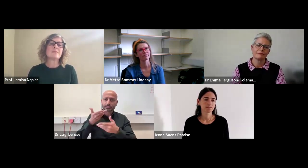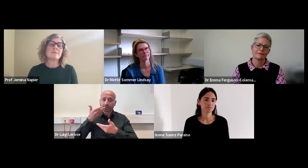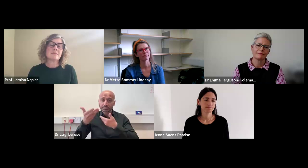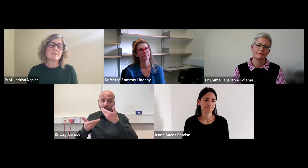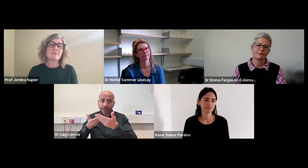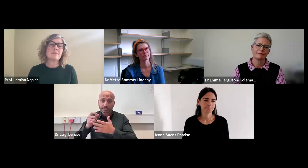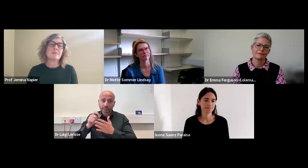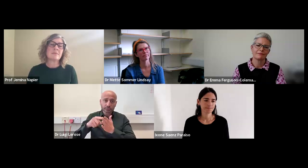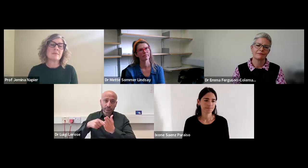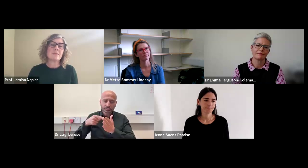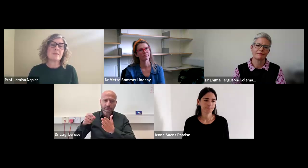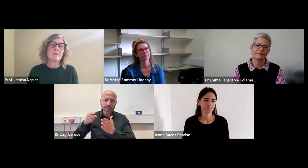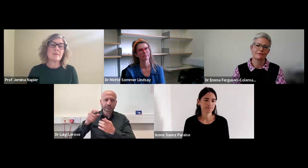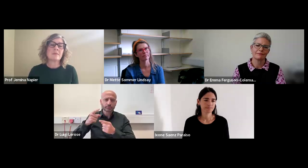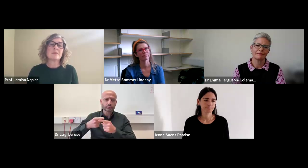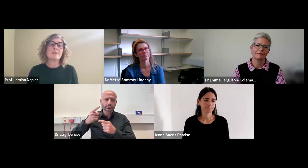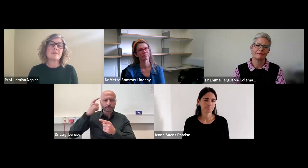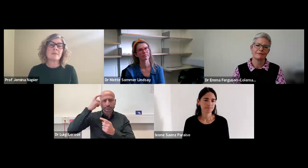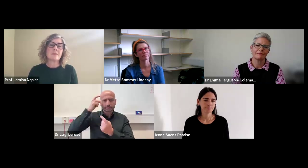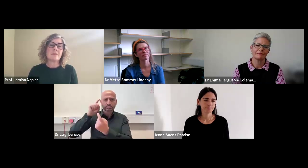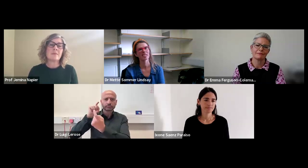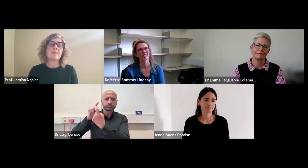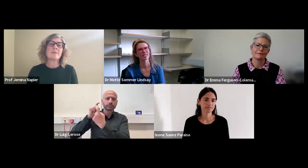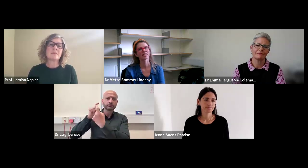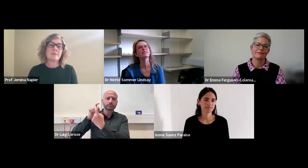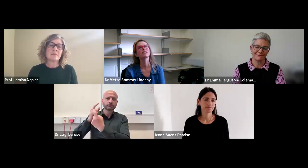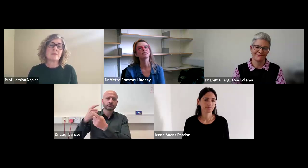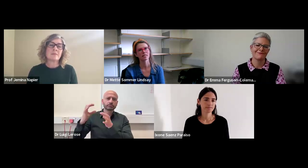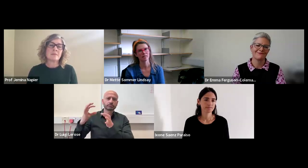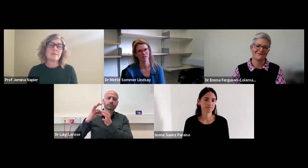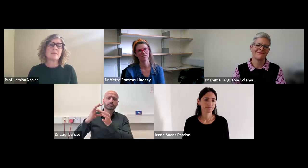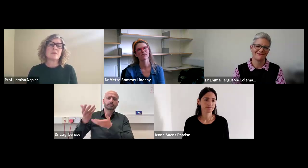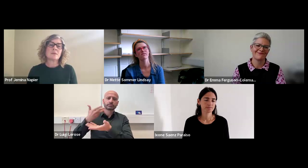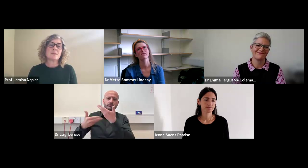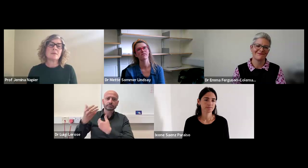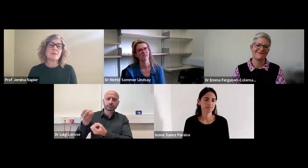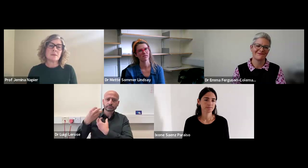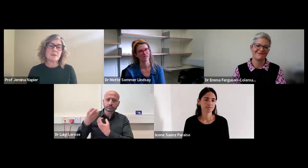way to do that with sign language using people- you can have a meeting of minds, you can explain